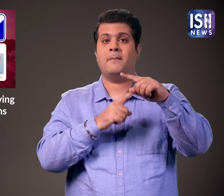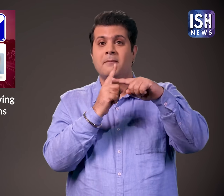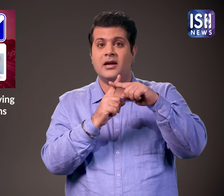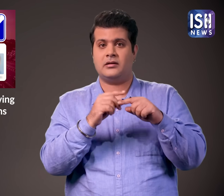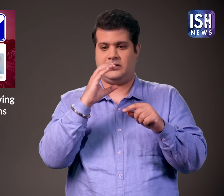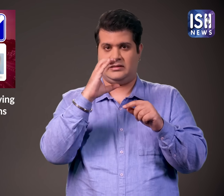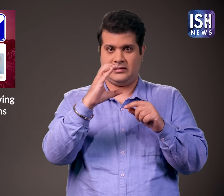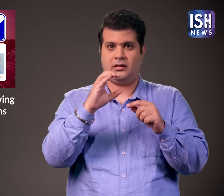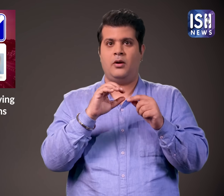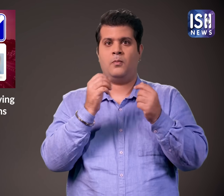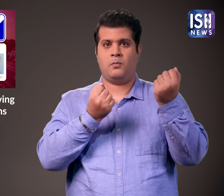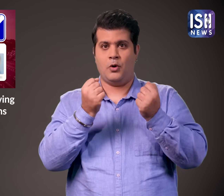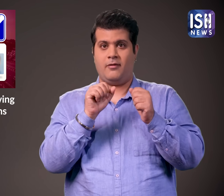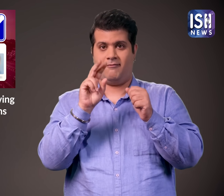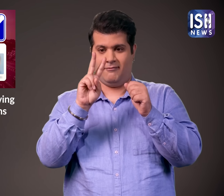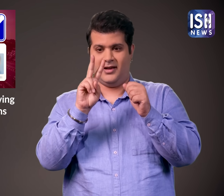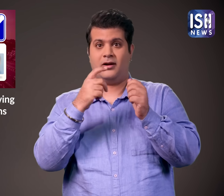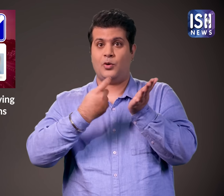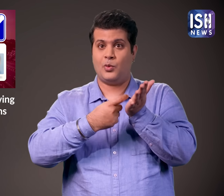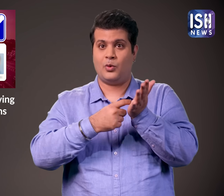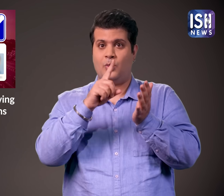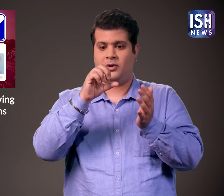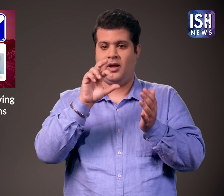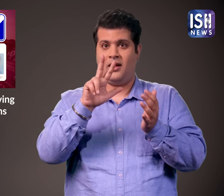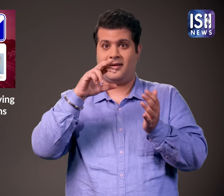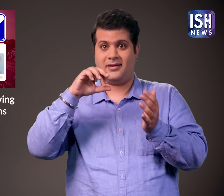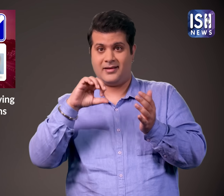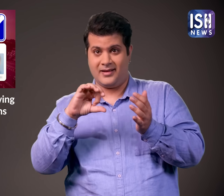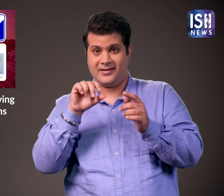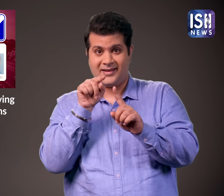and the Central Motor Vehicles Rules, 1989